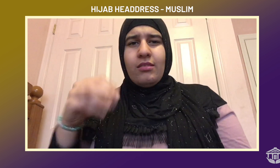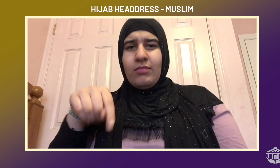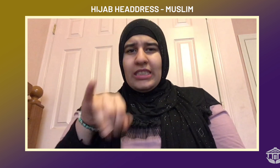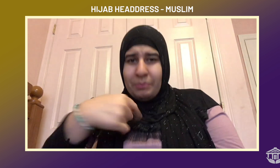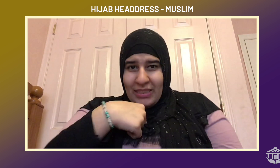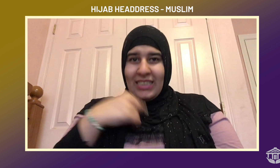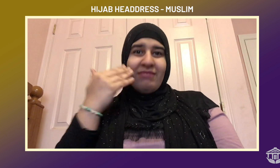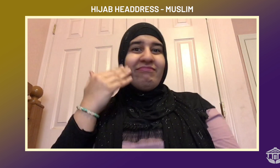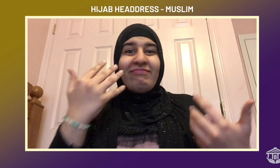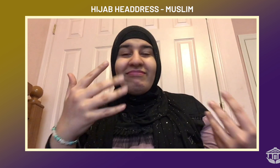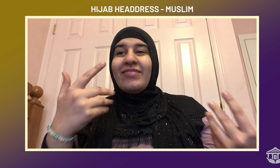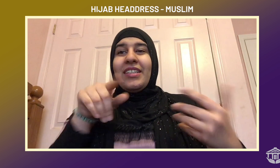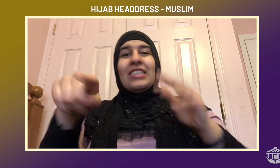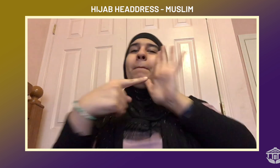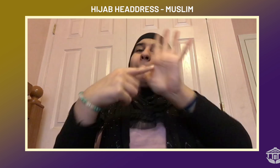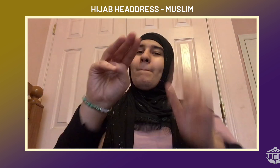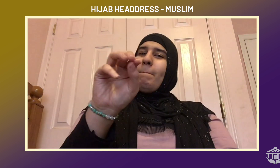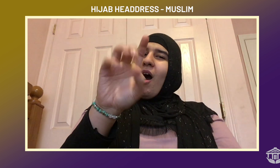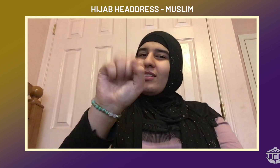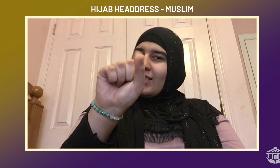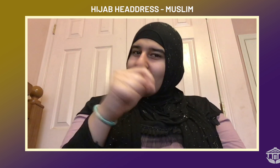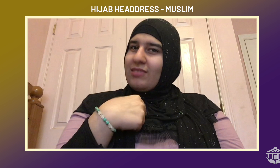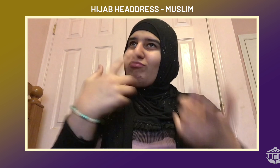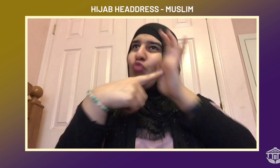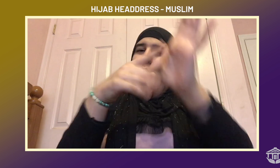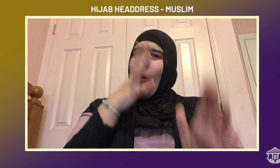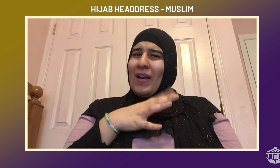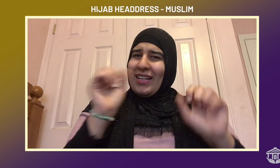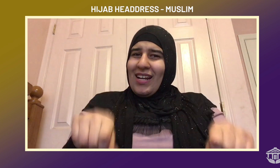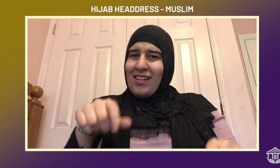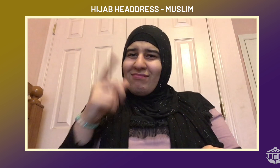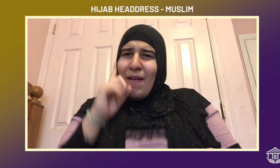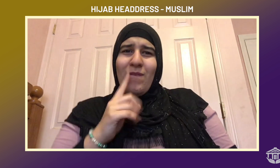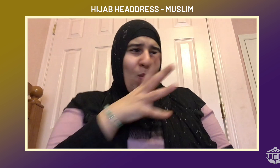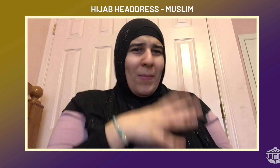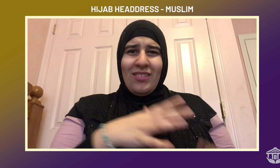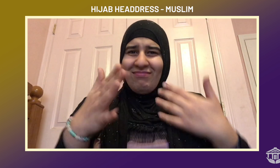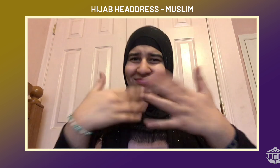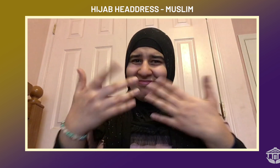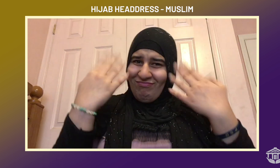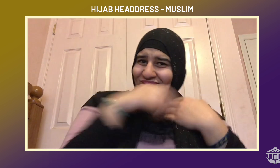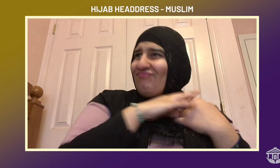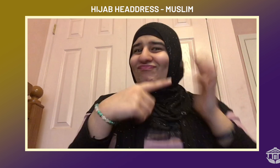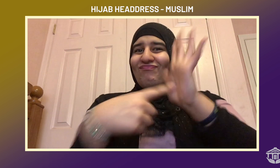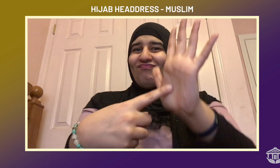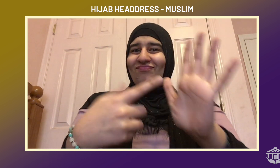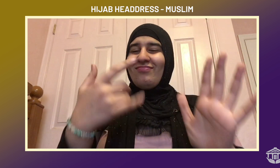me my confidence my religion and my modesty. I appreciate as a woman of faith